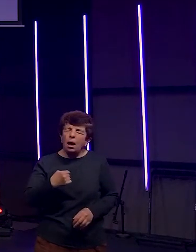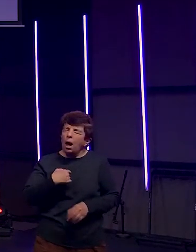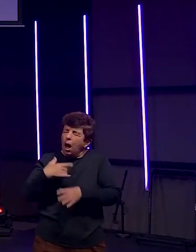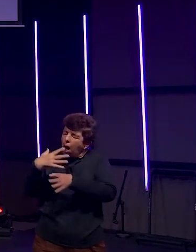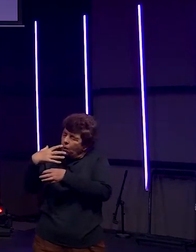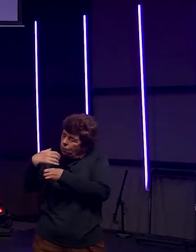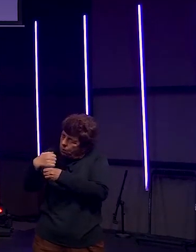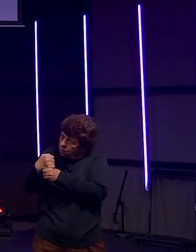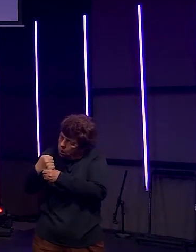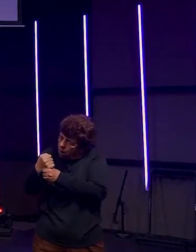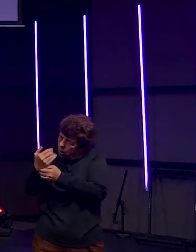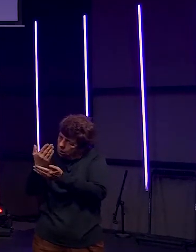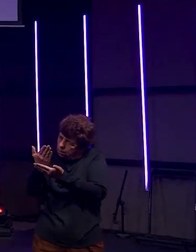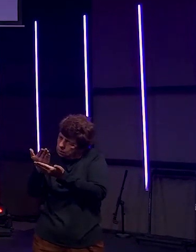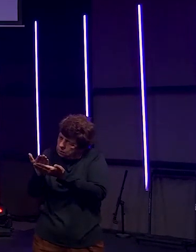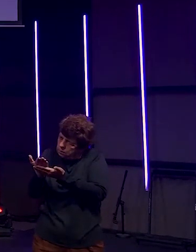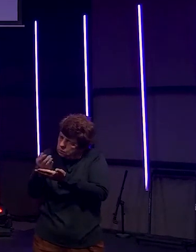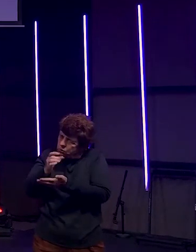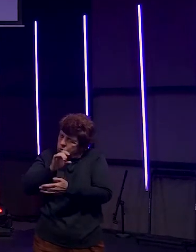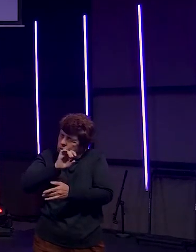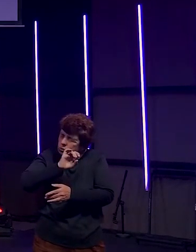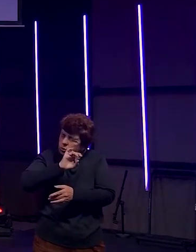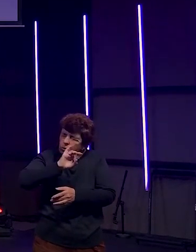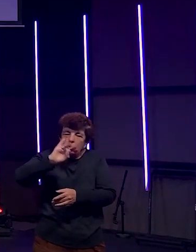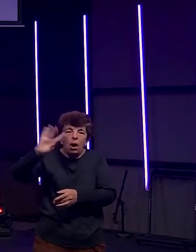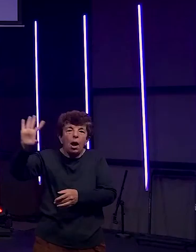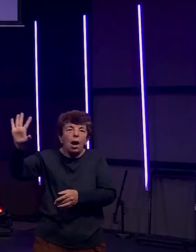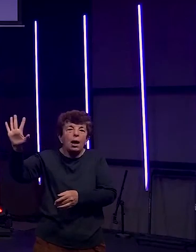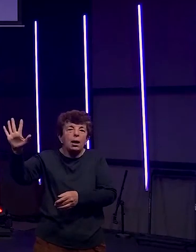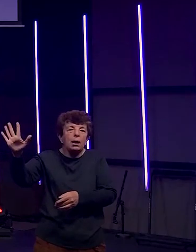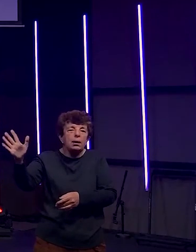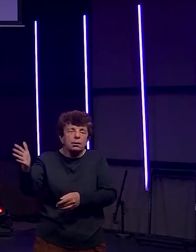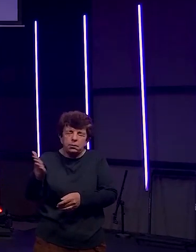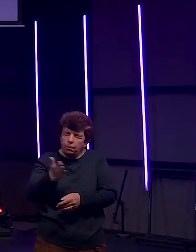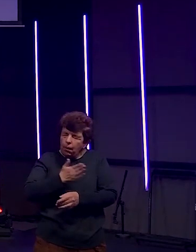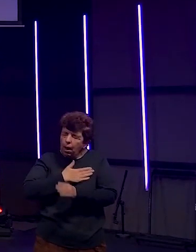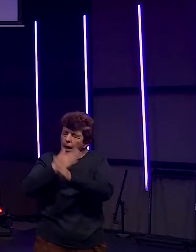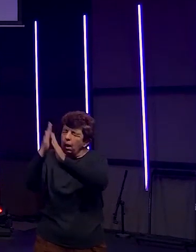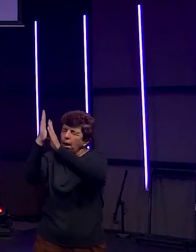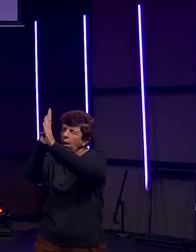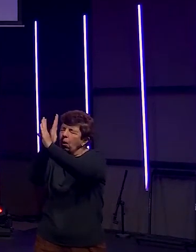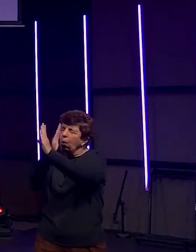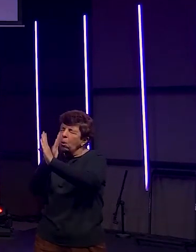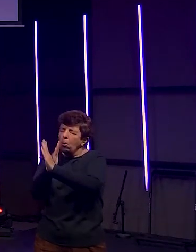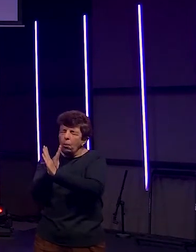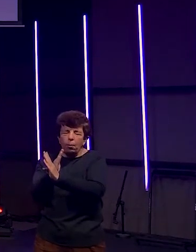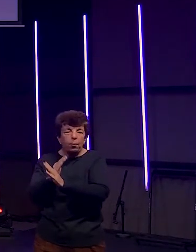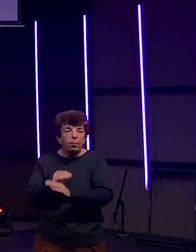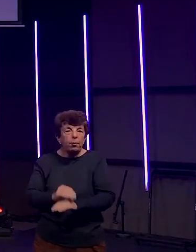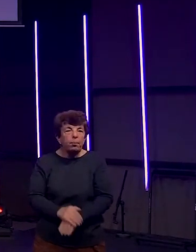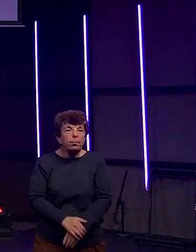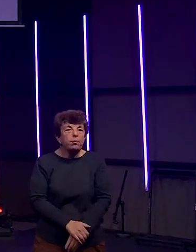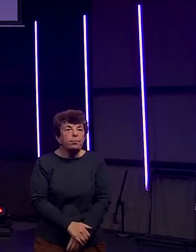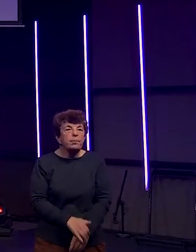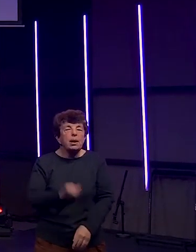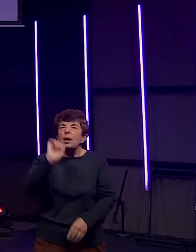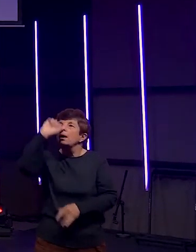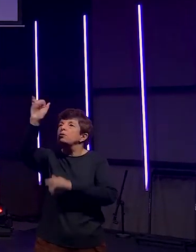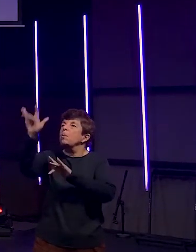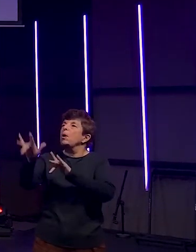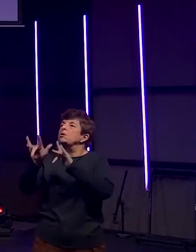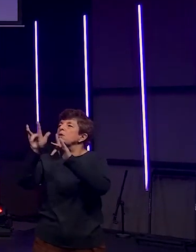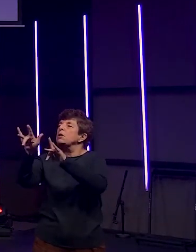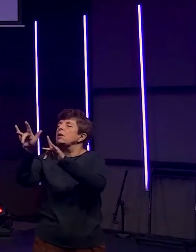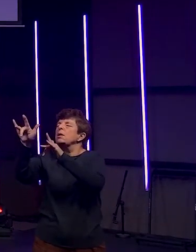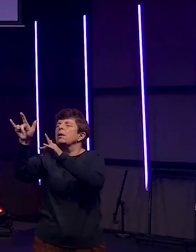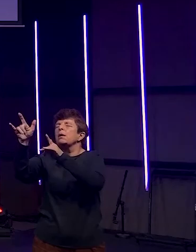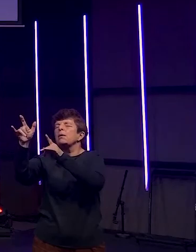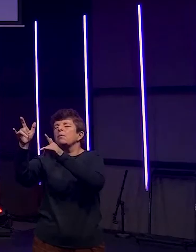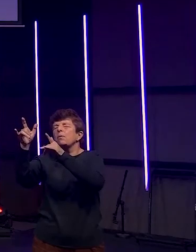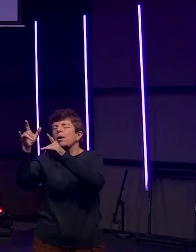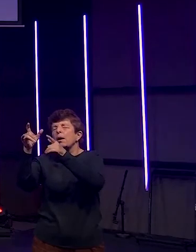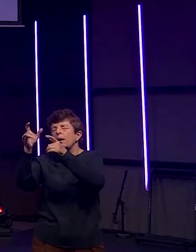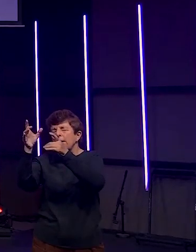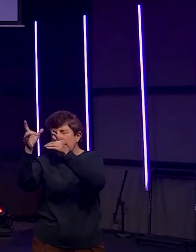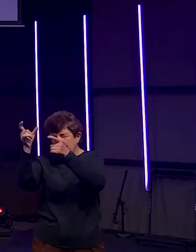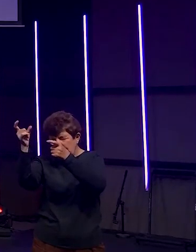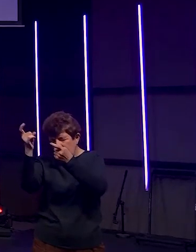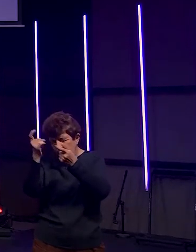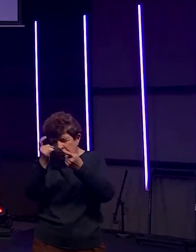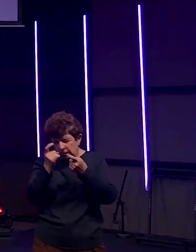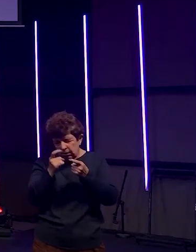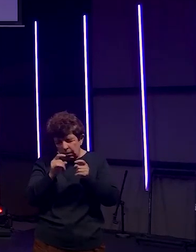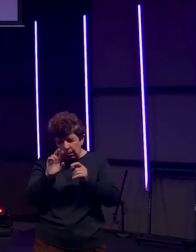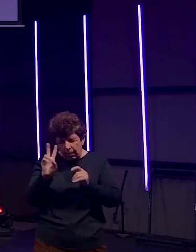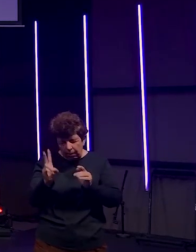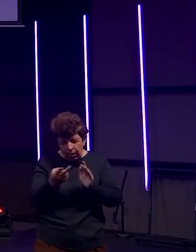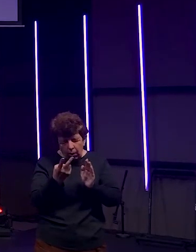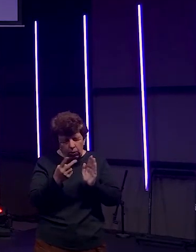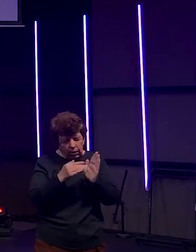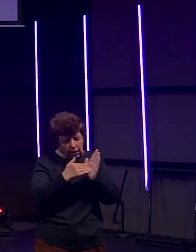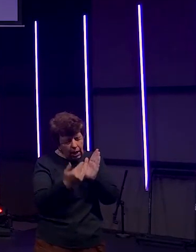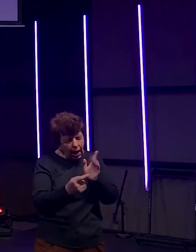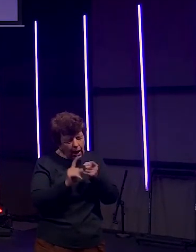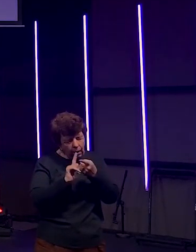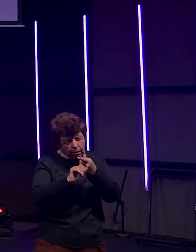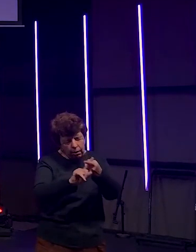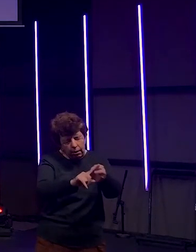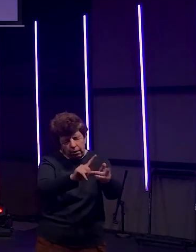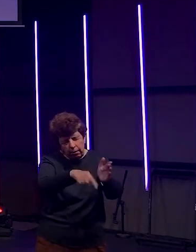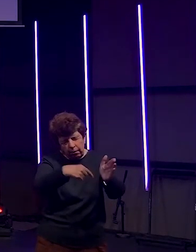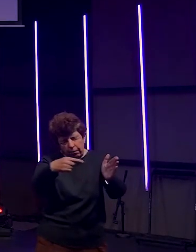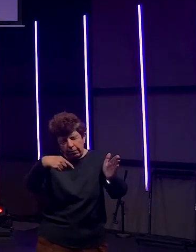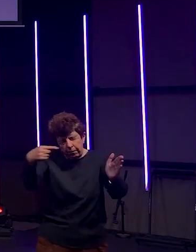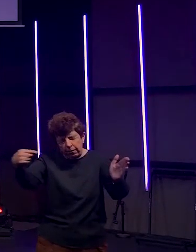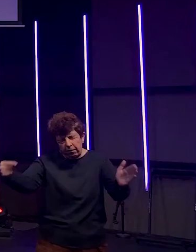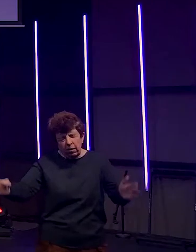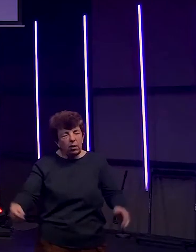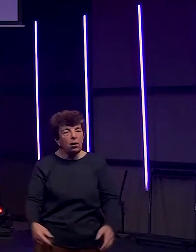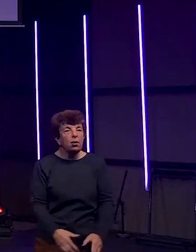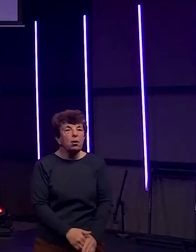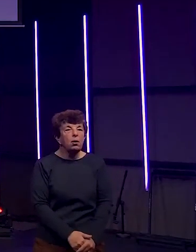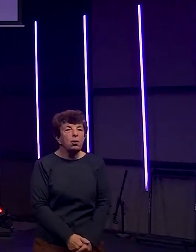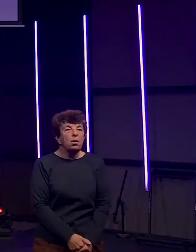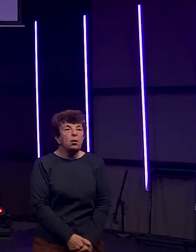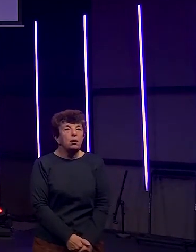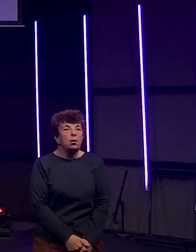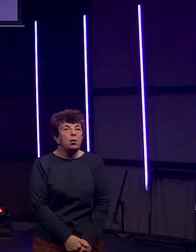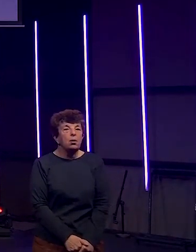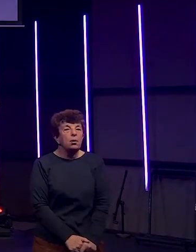I will cling to Christ my hope His mercy reigns now and forever